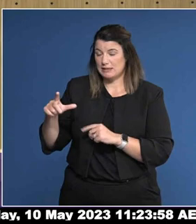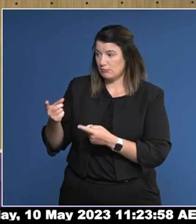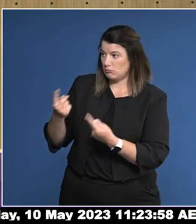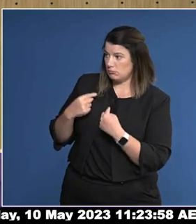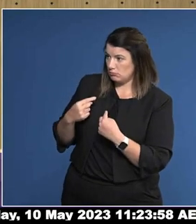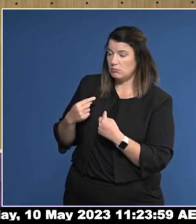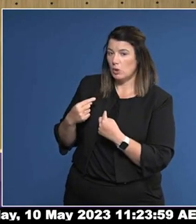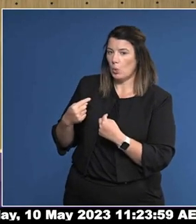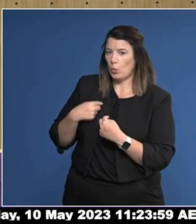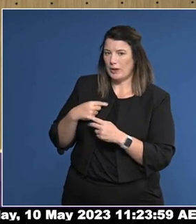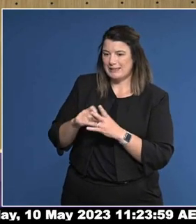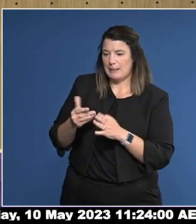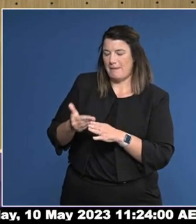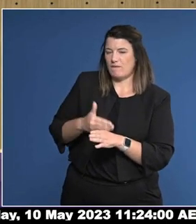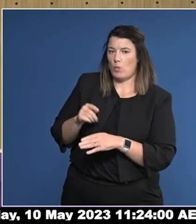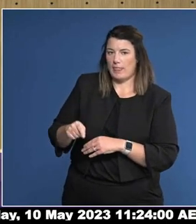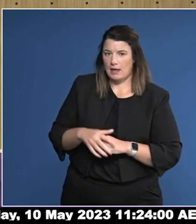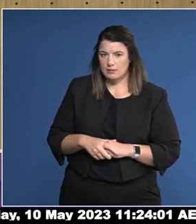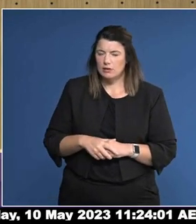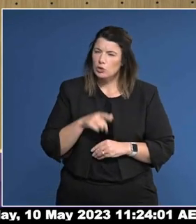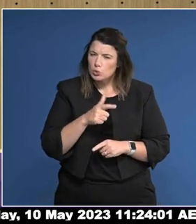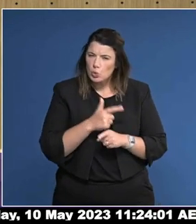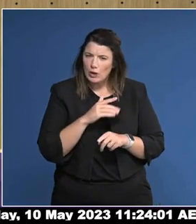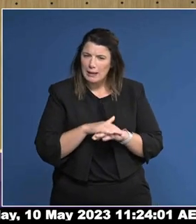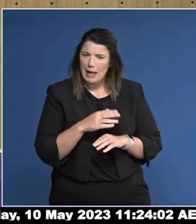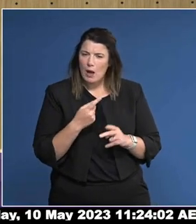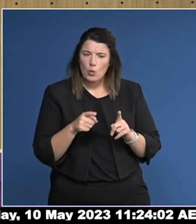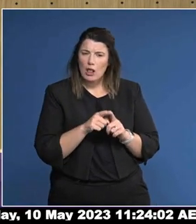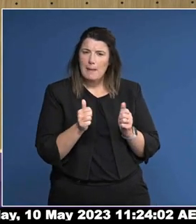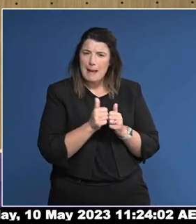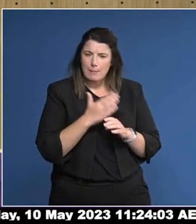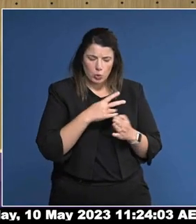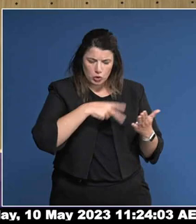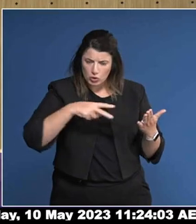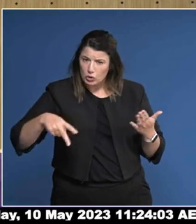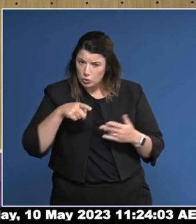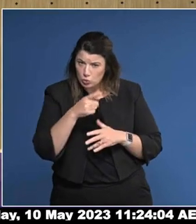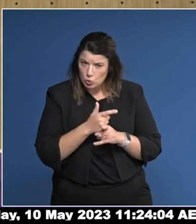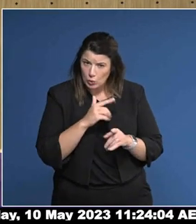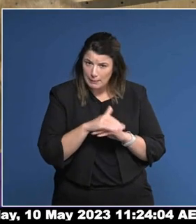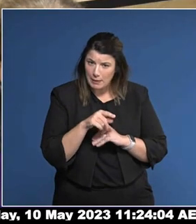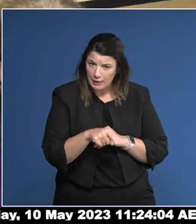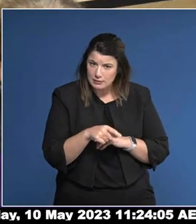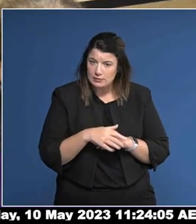And is that that desktop review, the desktop audit that you're referring to. That's correct. MS MAHONY: That suggested there were two occasions where